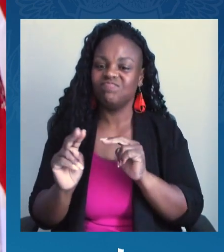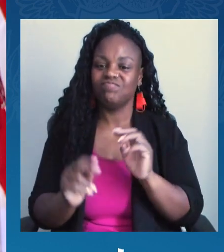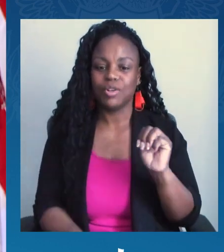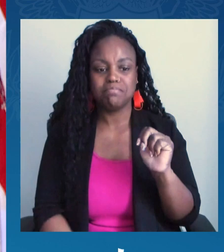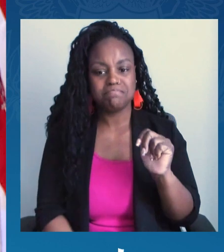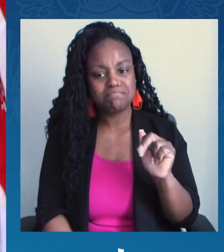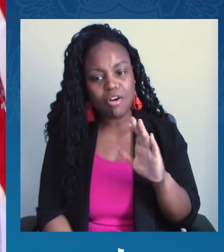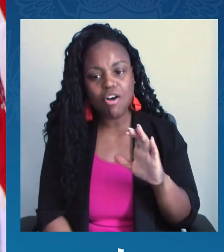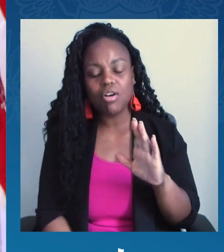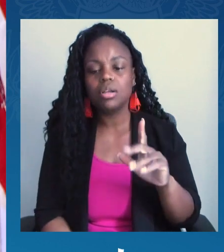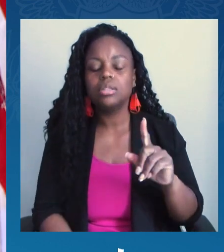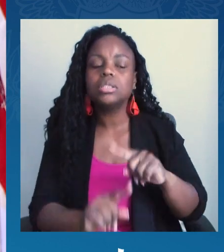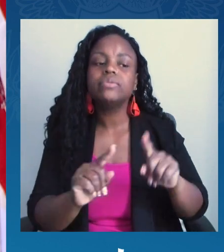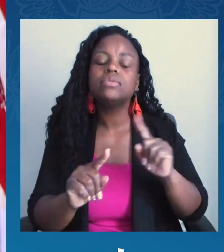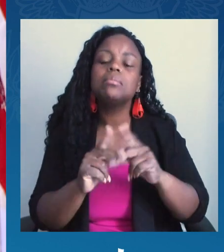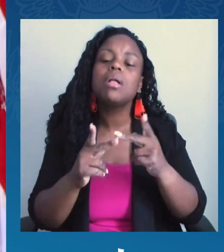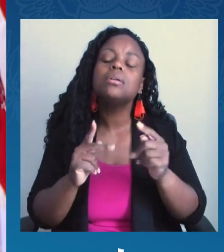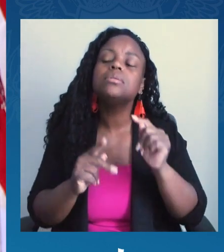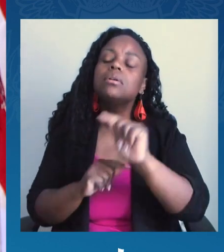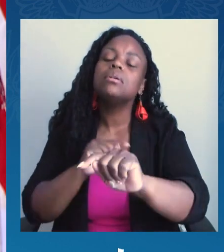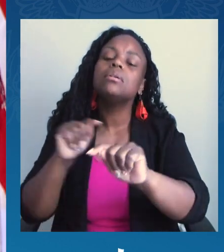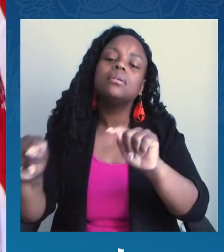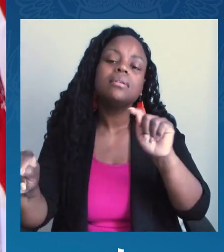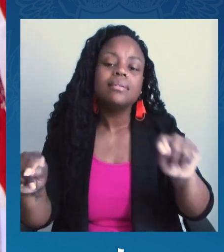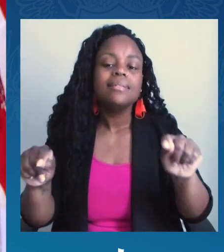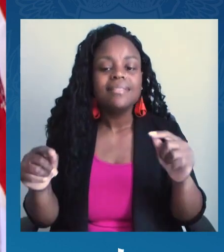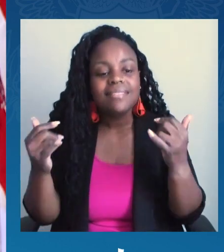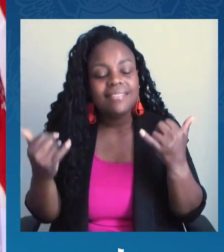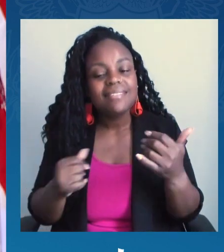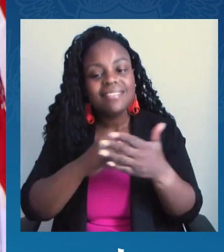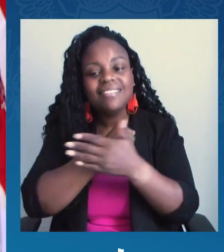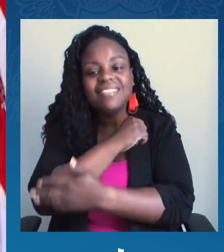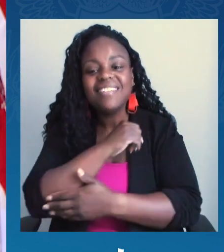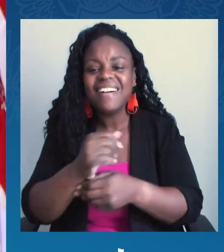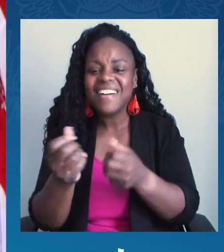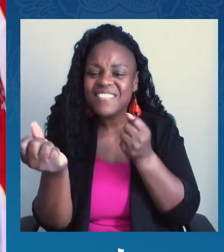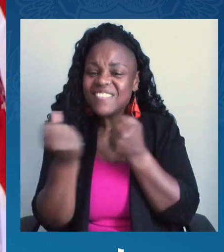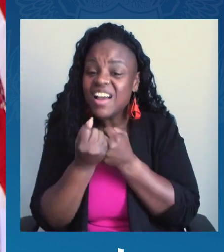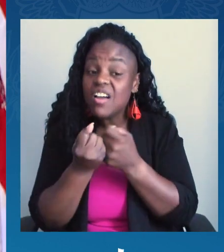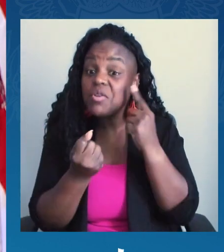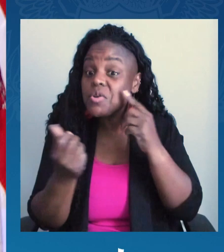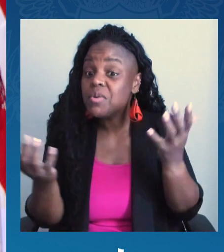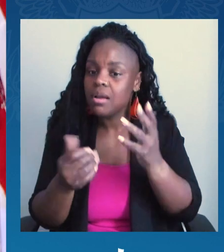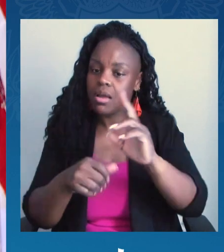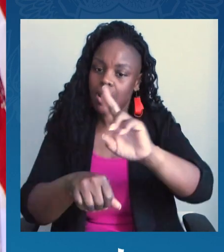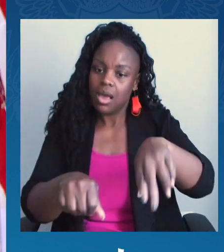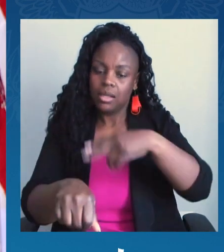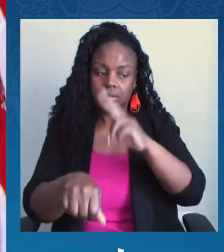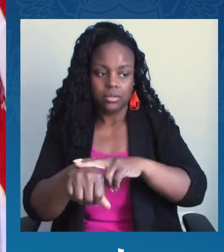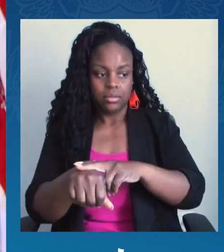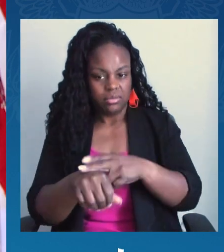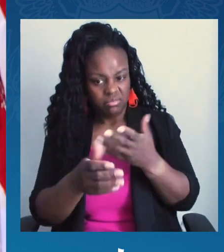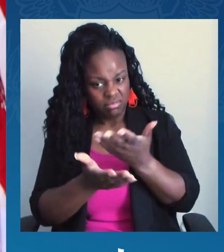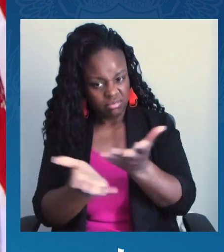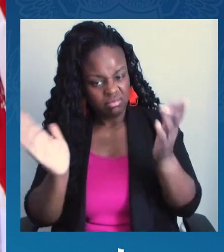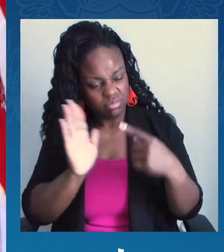advocating for the National Urban League and all that it represents. And I see him in the White House.